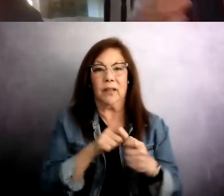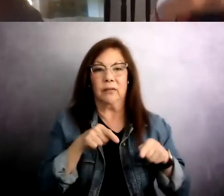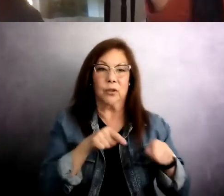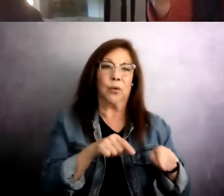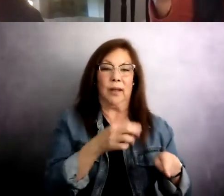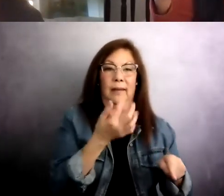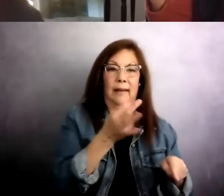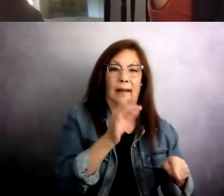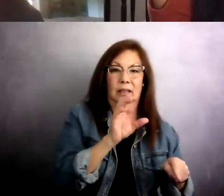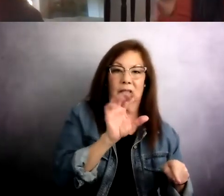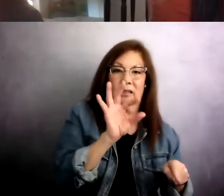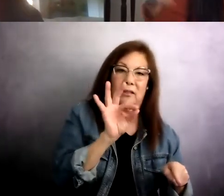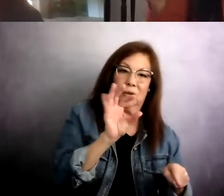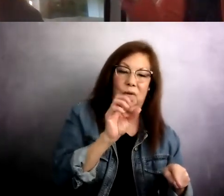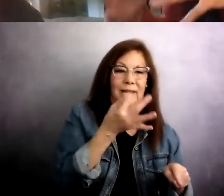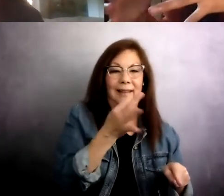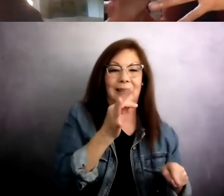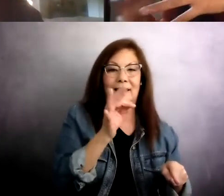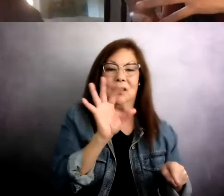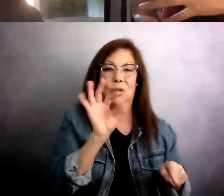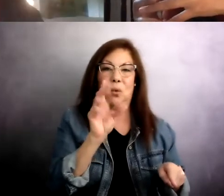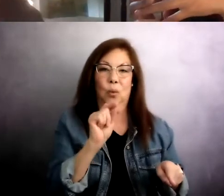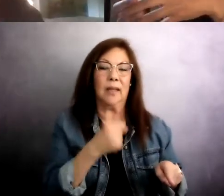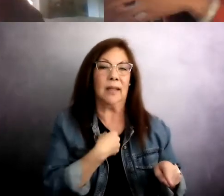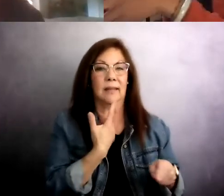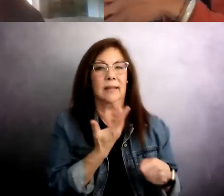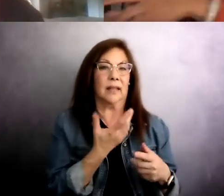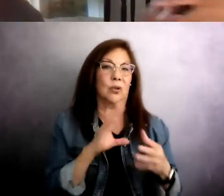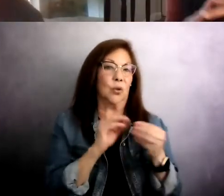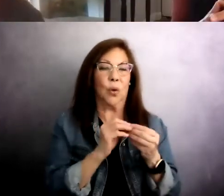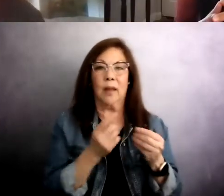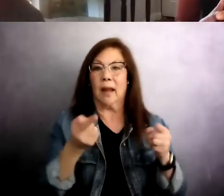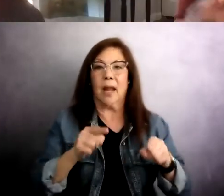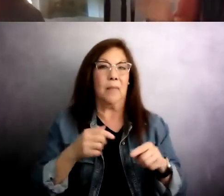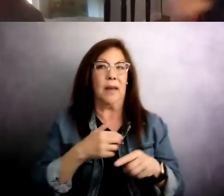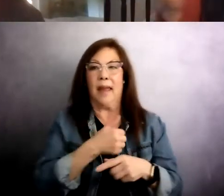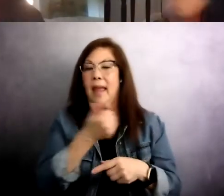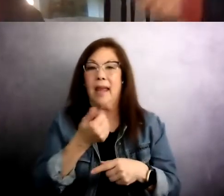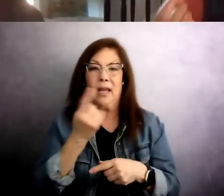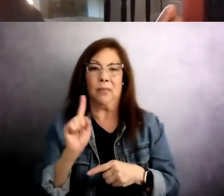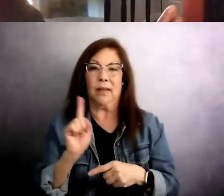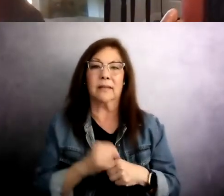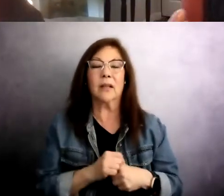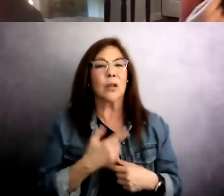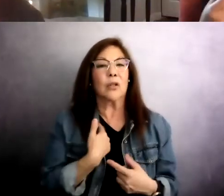an idea that this is a story that is in fairytale, they can almost take place anywhere.